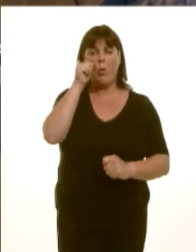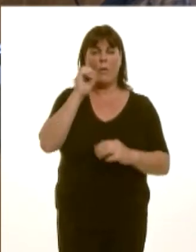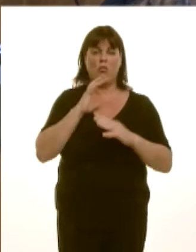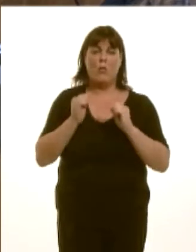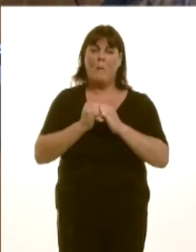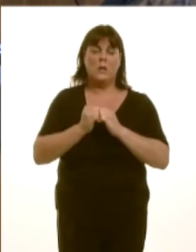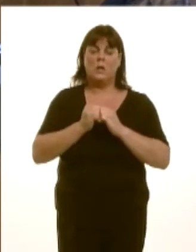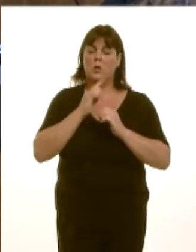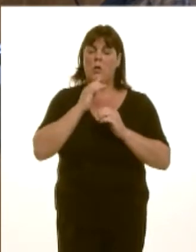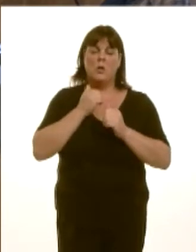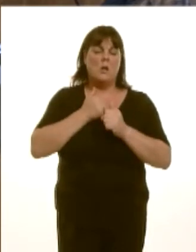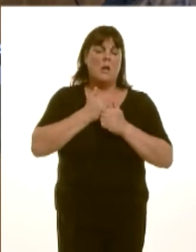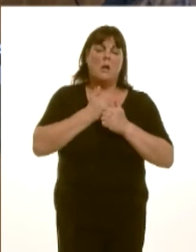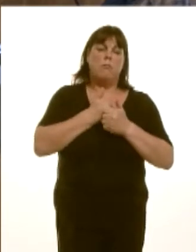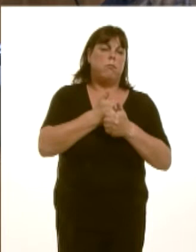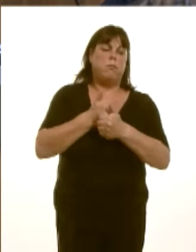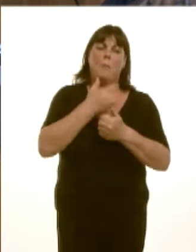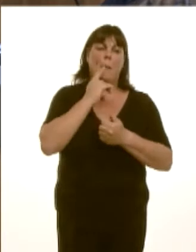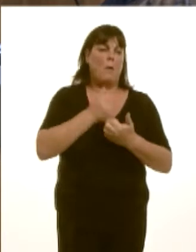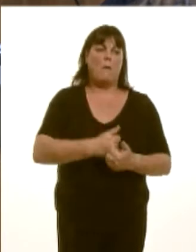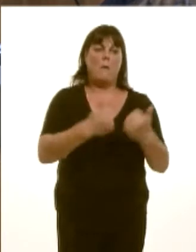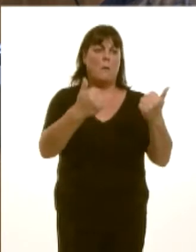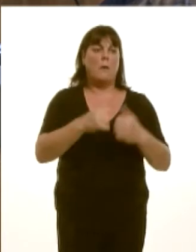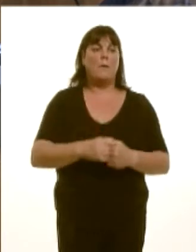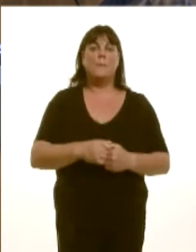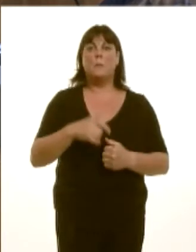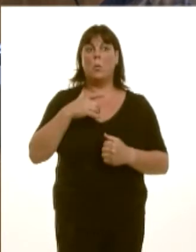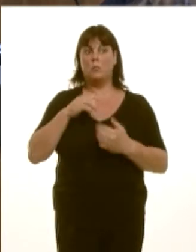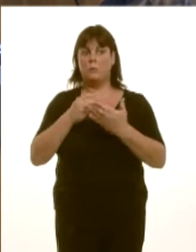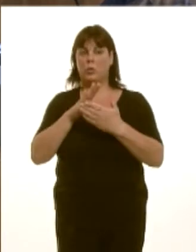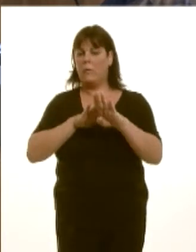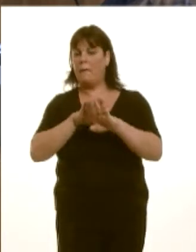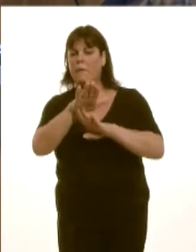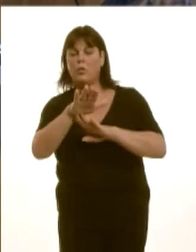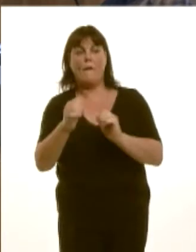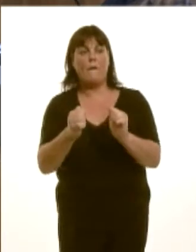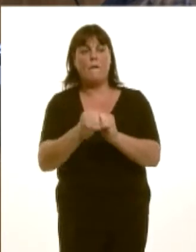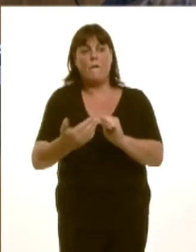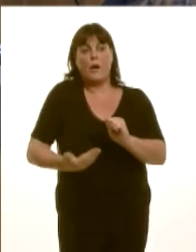We want to ensure, in the next franchise, that there are frequent services, that the